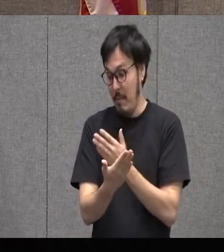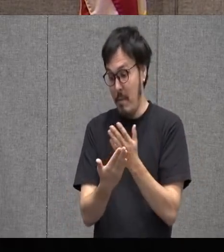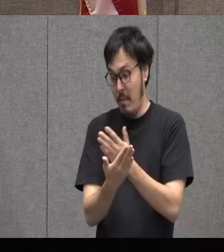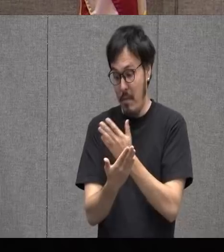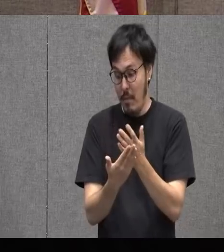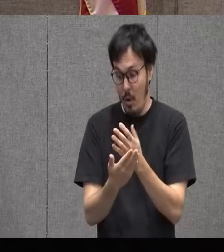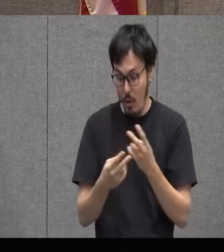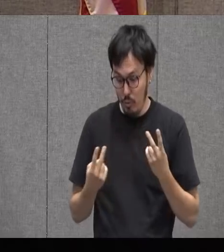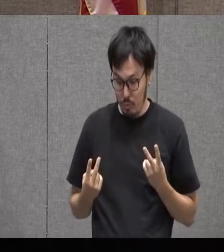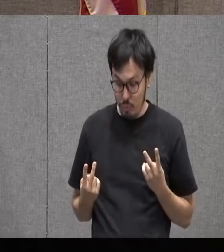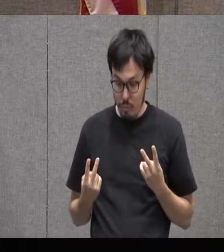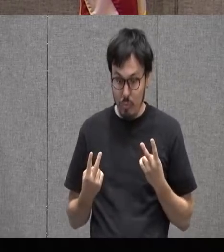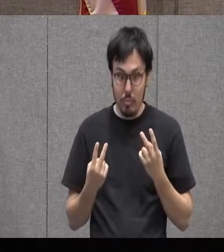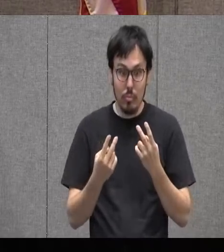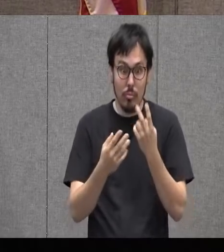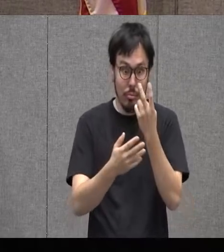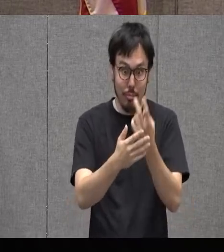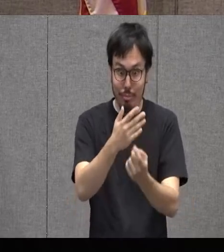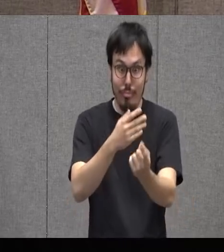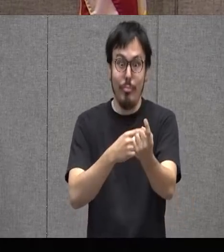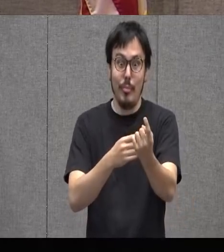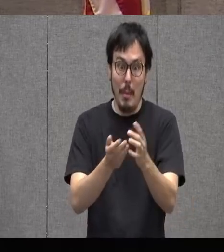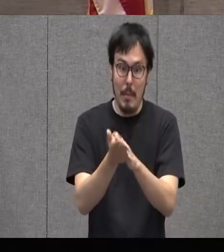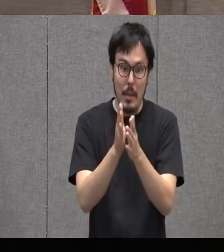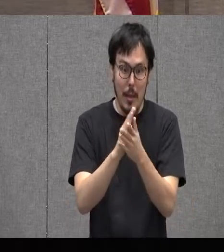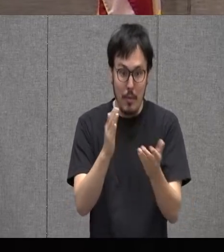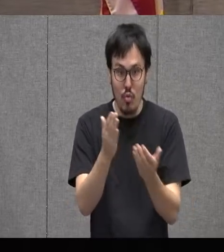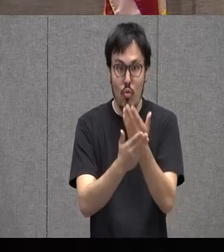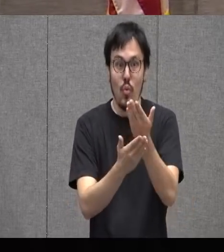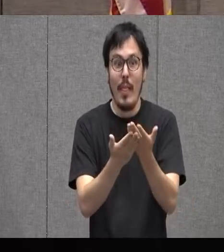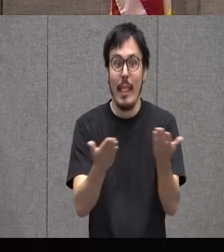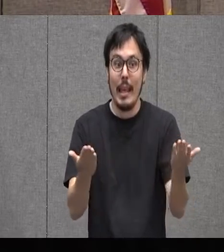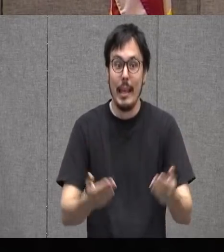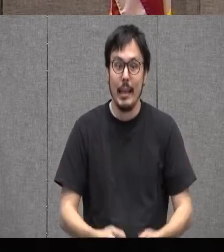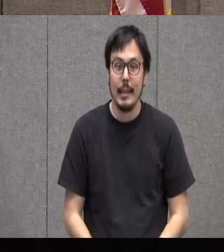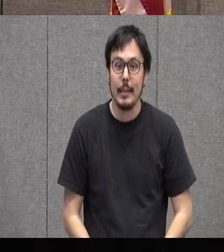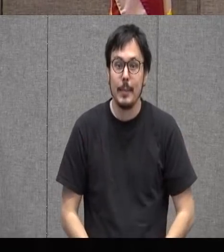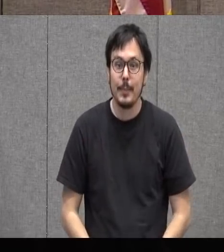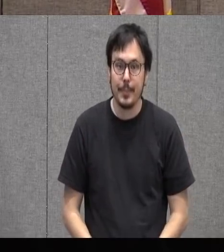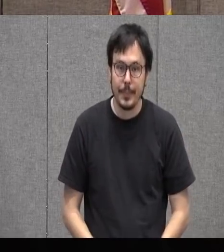So some things to think about. Both a mixture and a new substance,